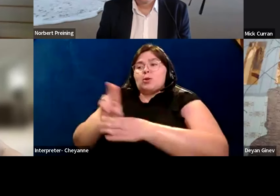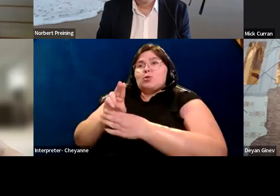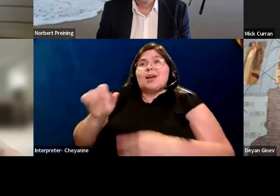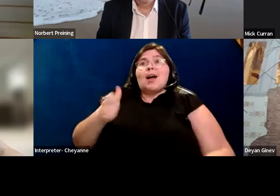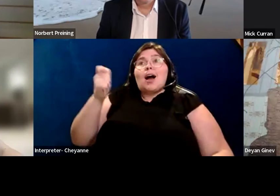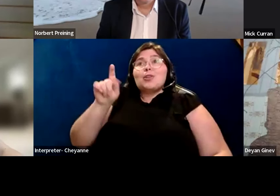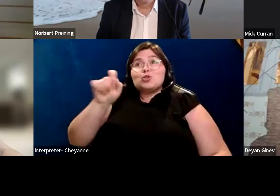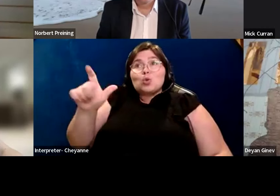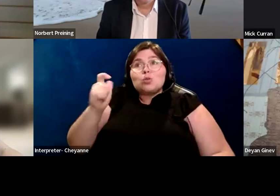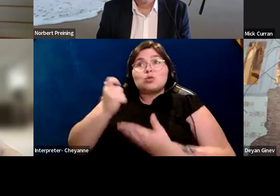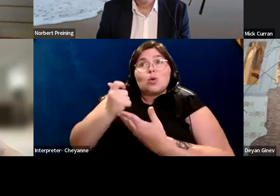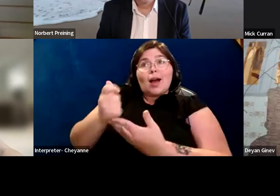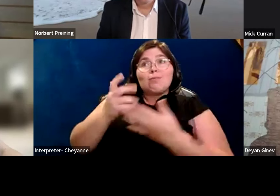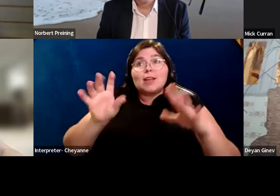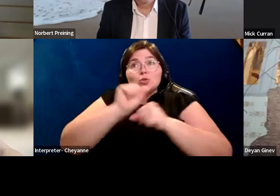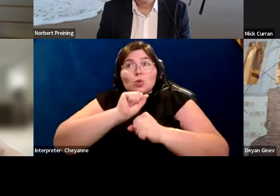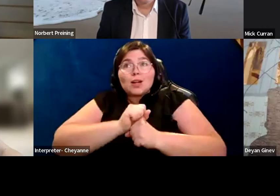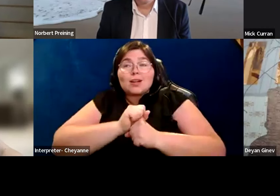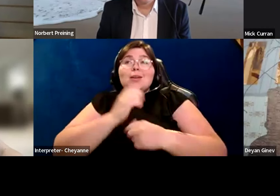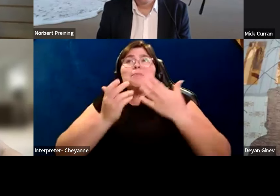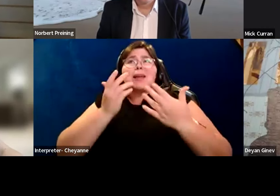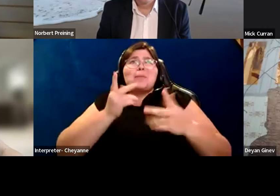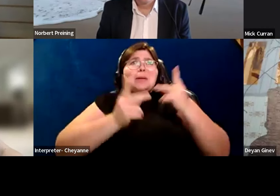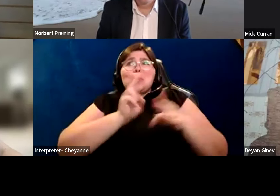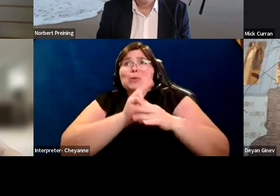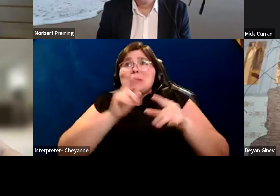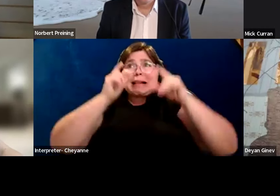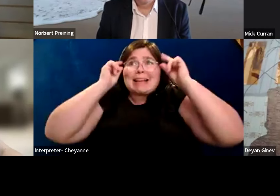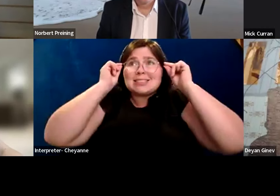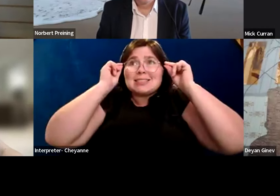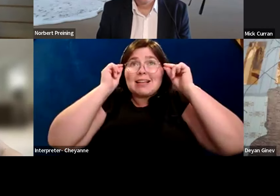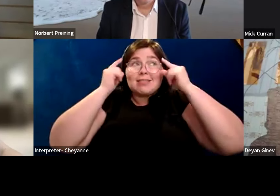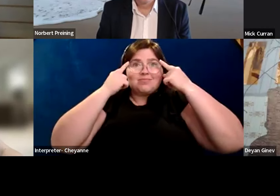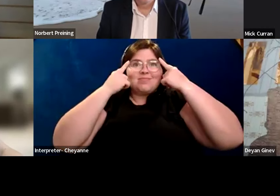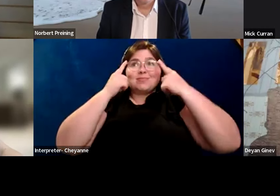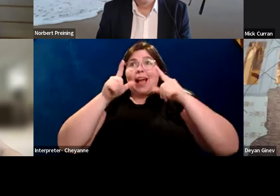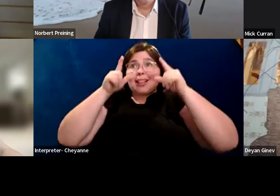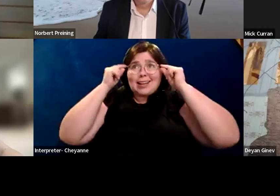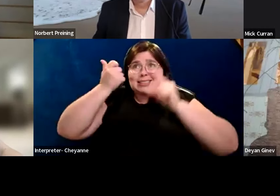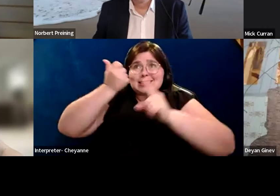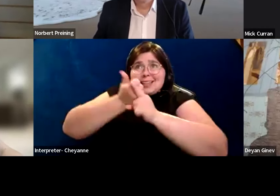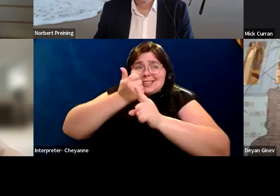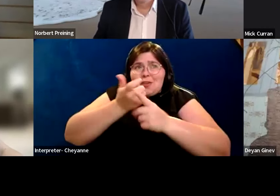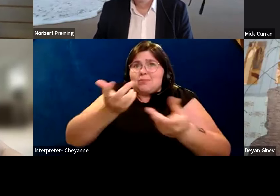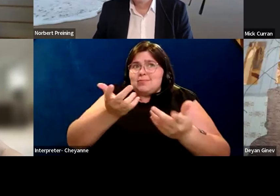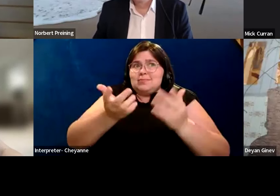I mean, even someone-- many people might wear glasses. And obviously, that's an assistive technology in itself.